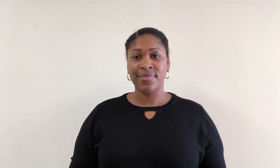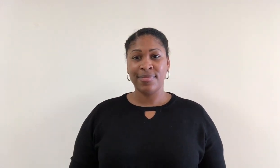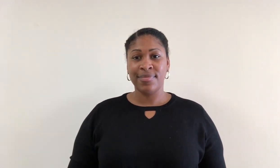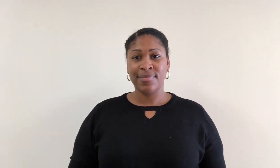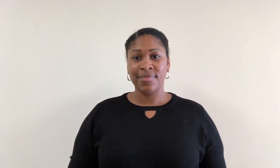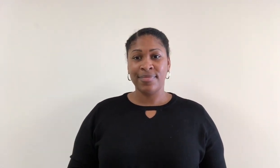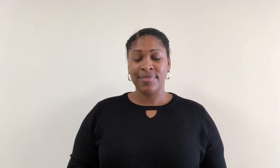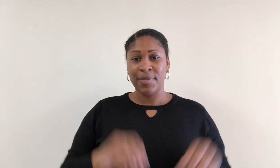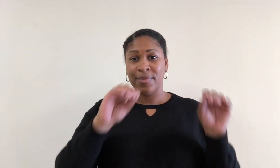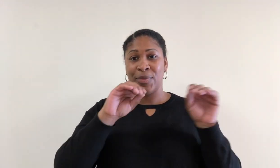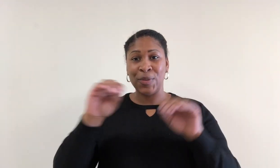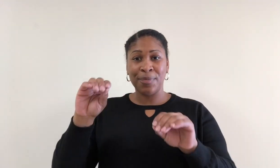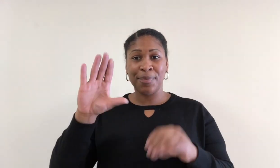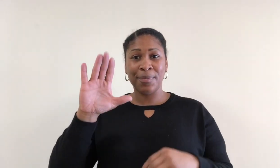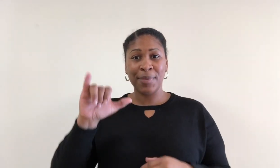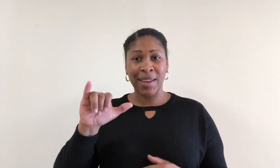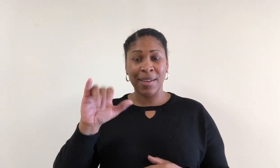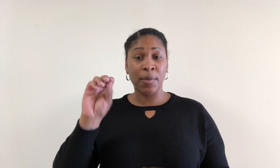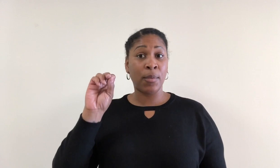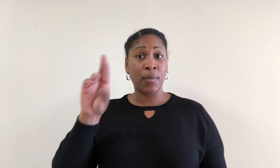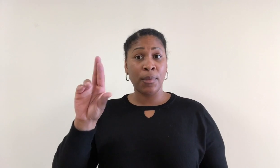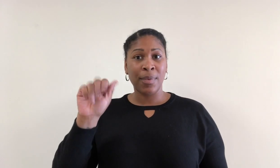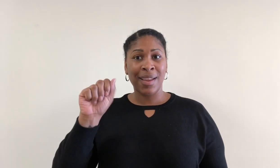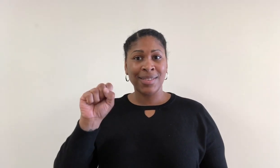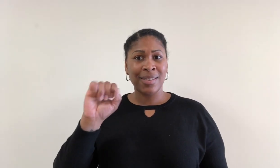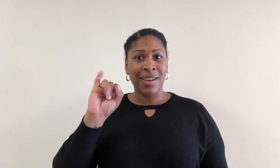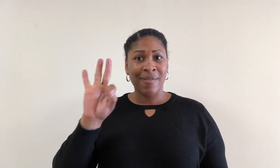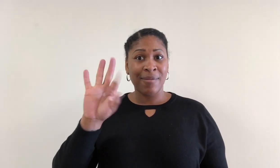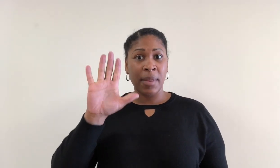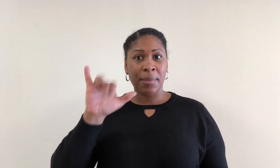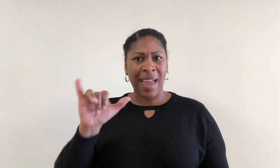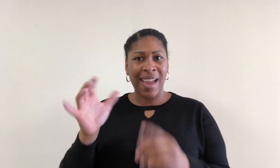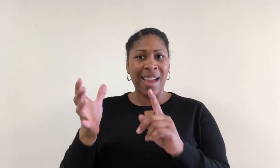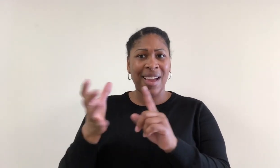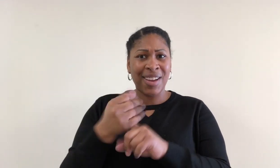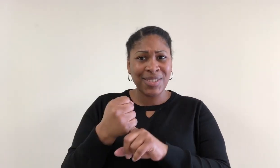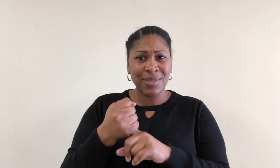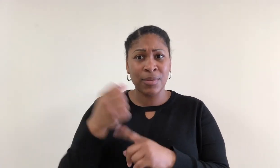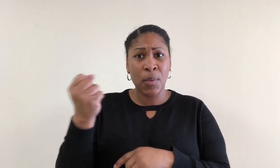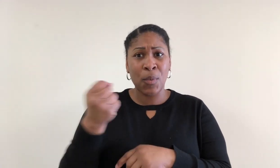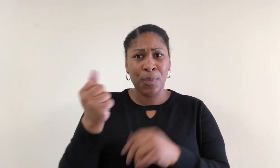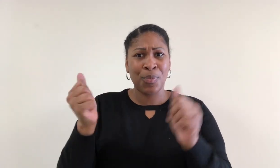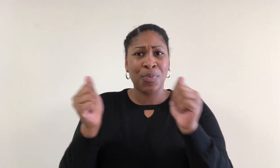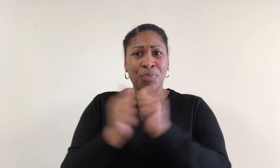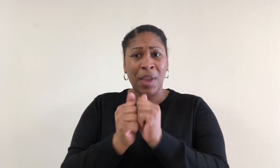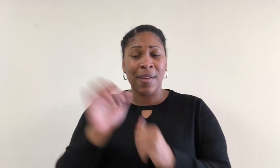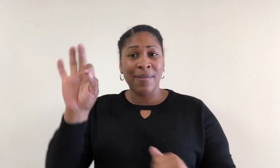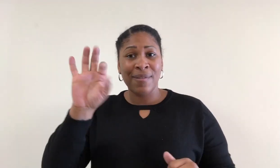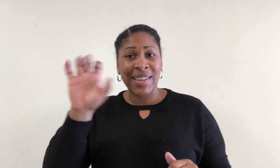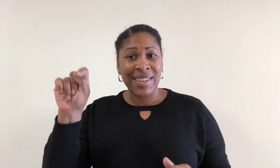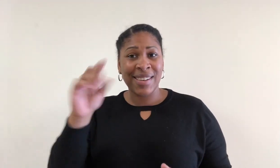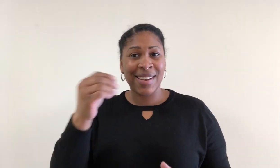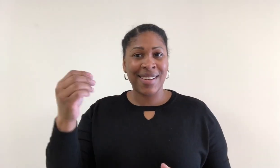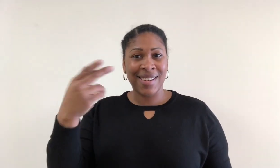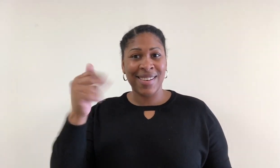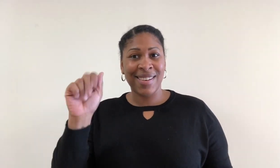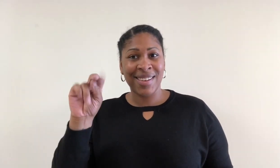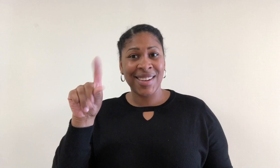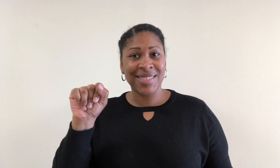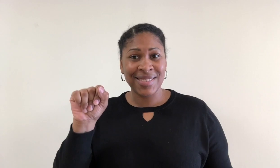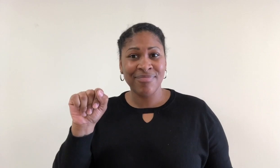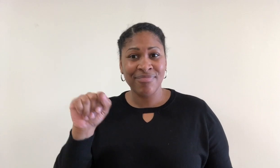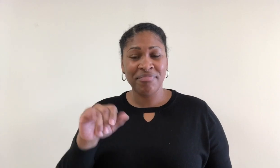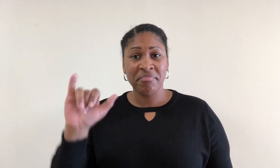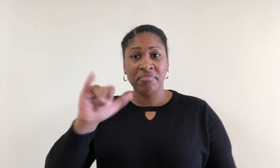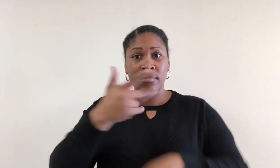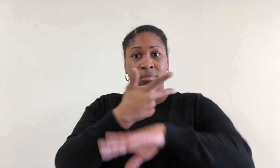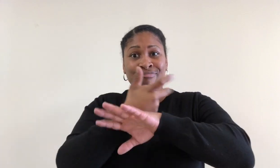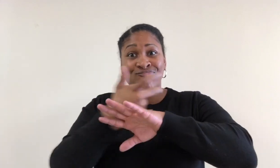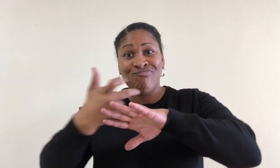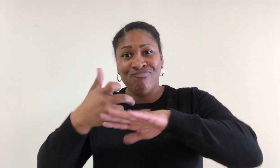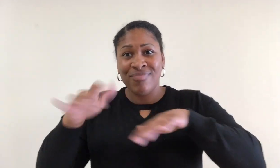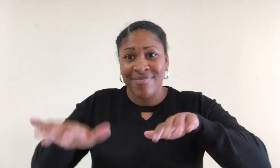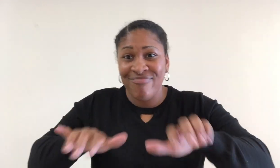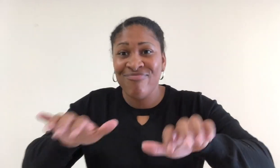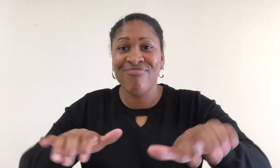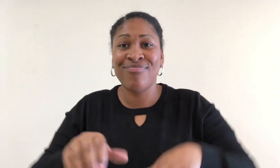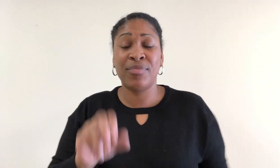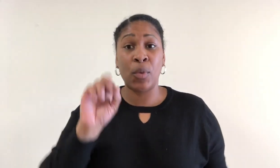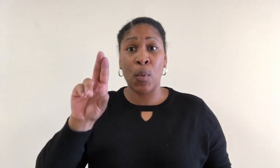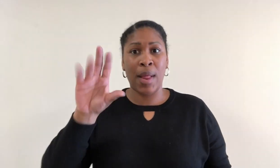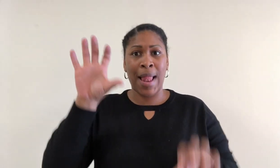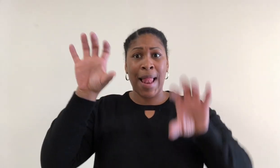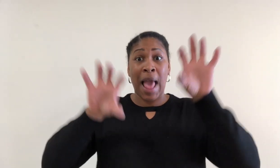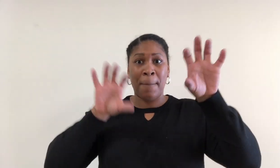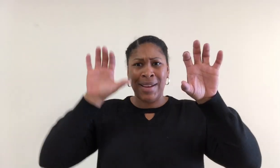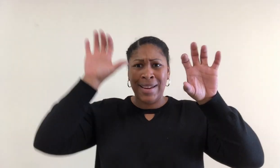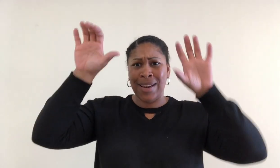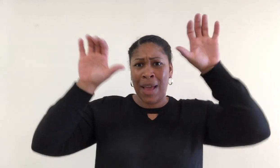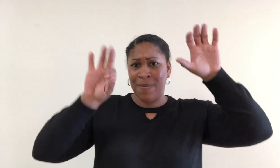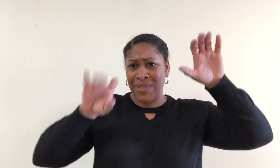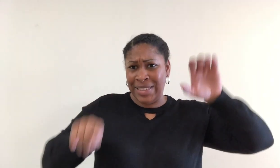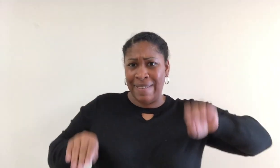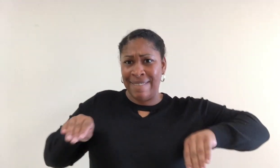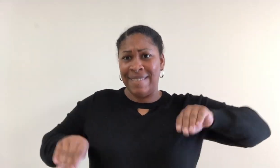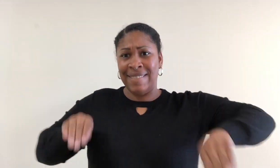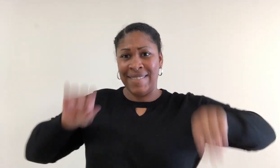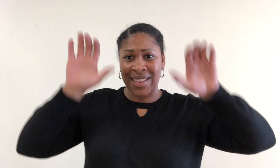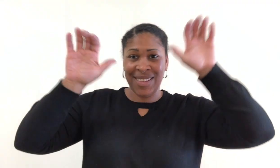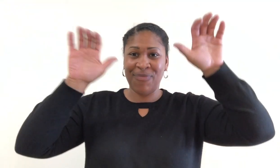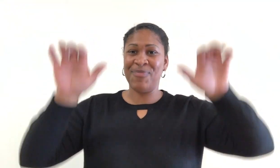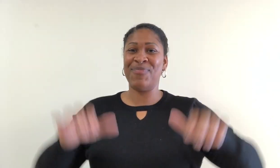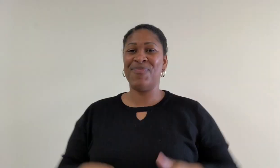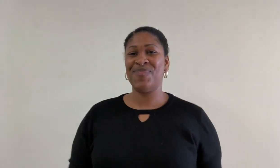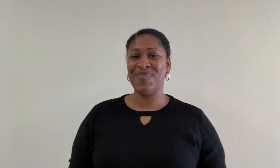Moving by or as if by catching hold with the hands and feet: crawling, climbing.